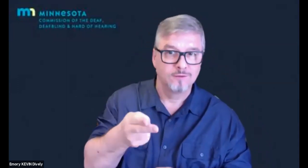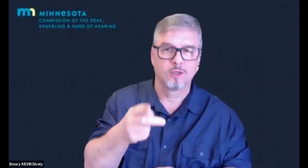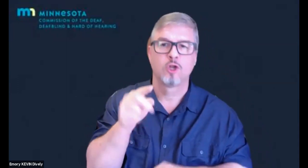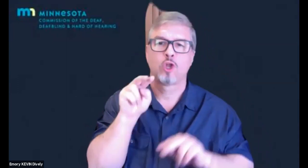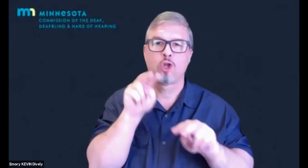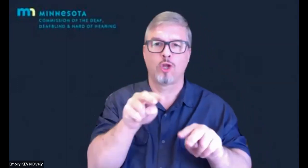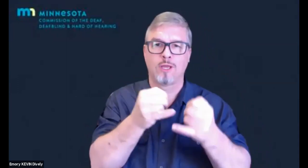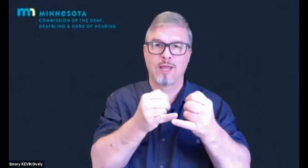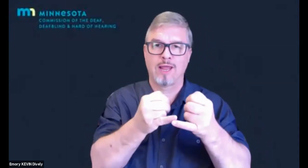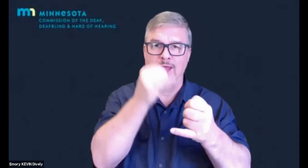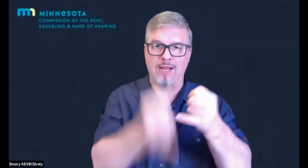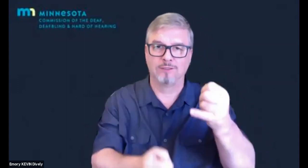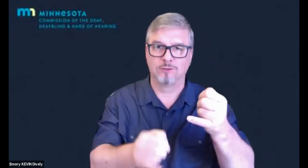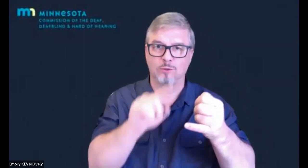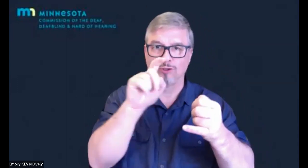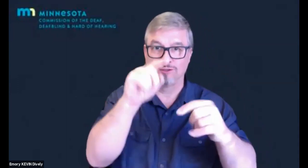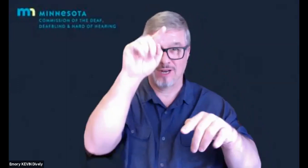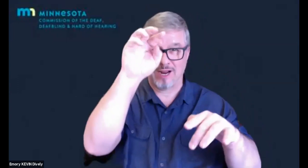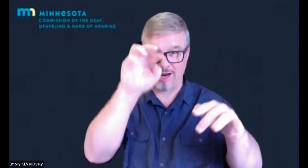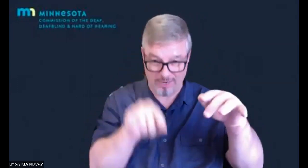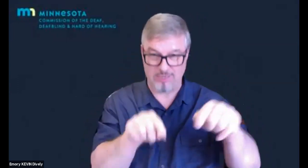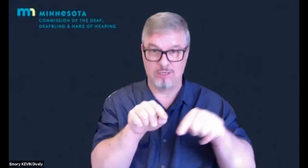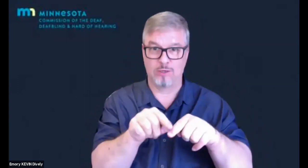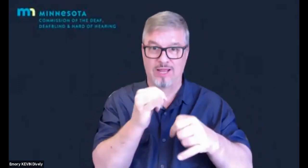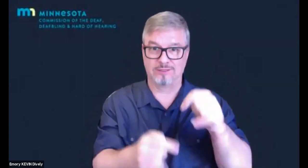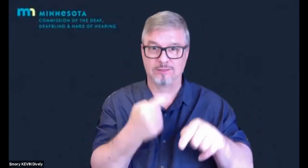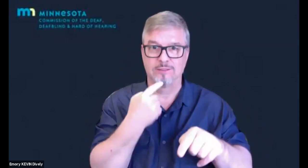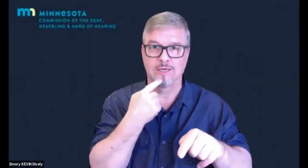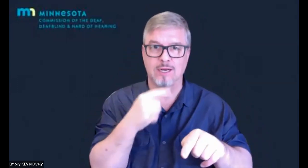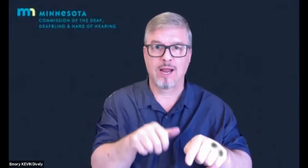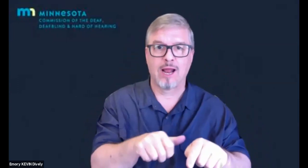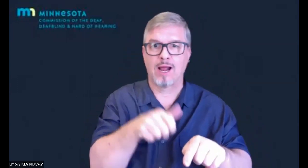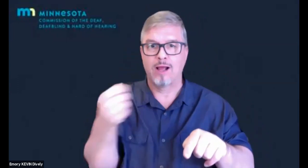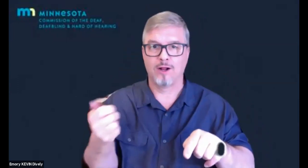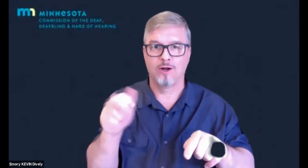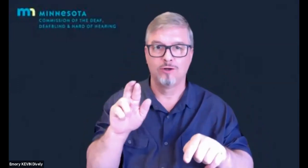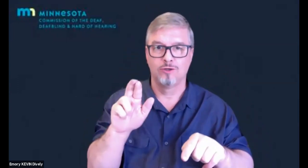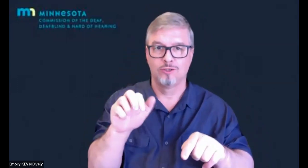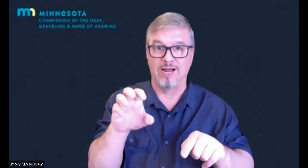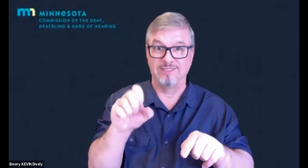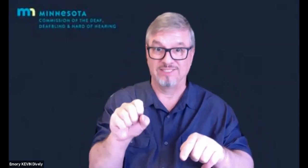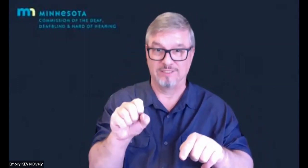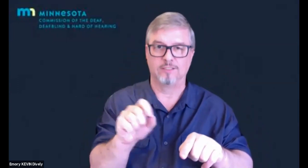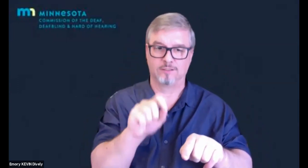a space that says "race" , there's a space that you can fill in, you can fill in